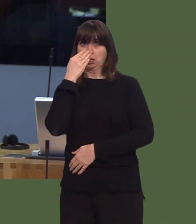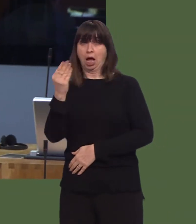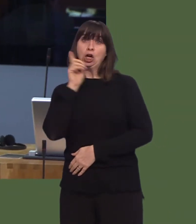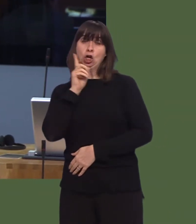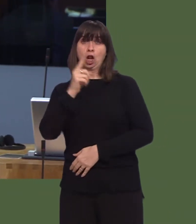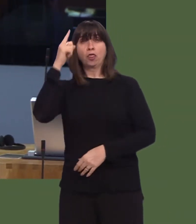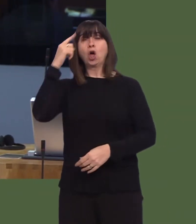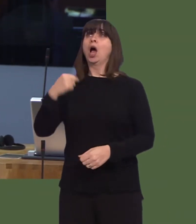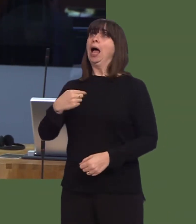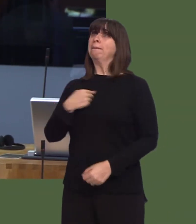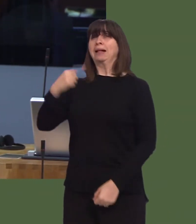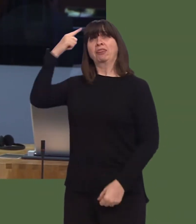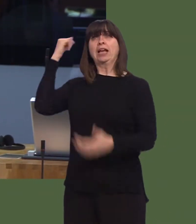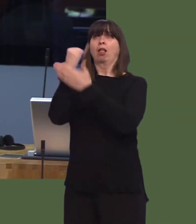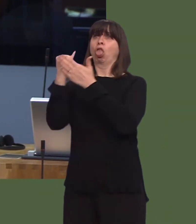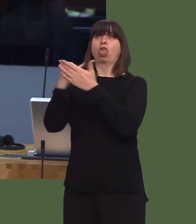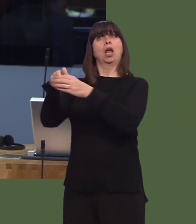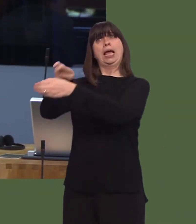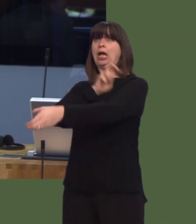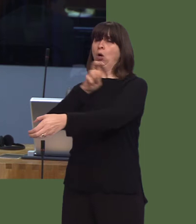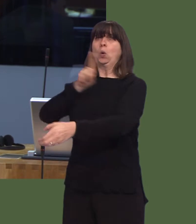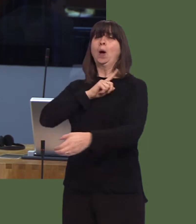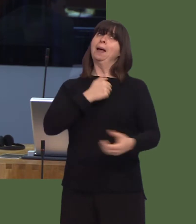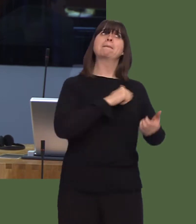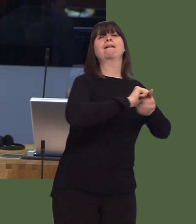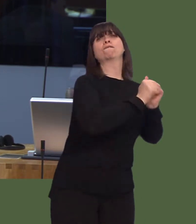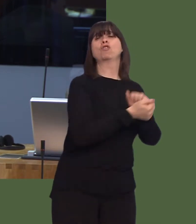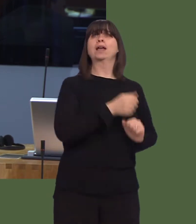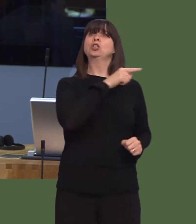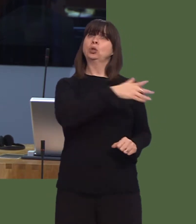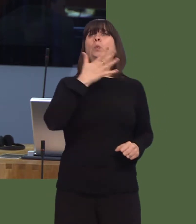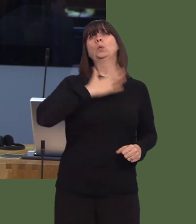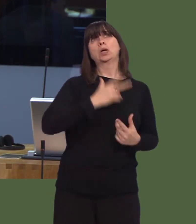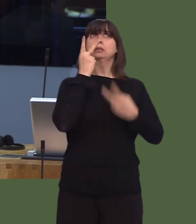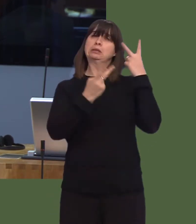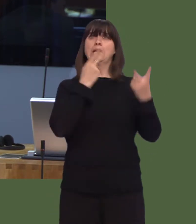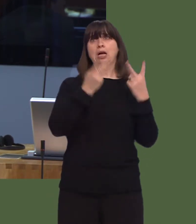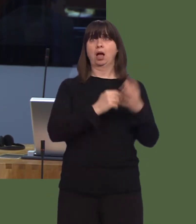leaving the EU was a bad idea, because, 'One of my friends says she wants to be a singer,